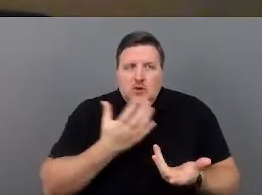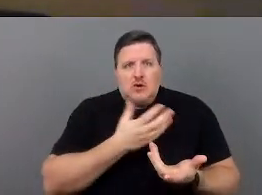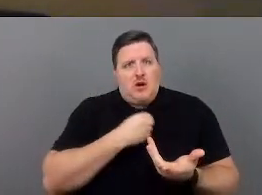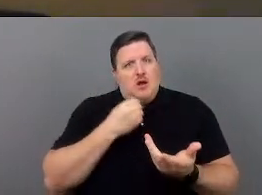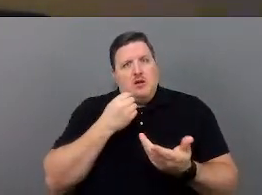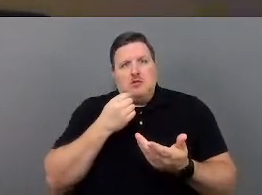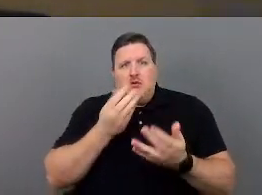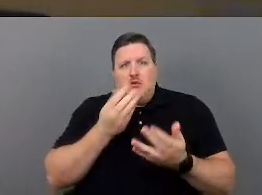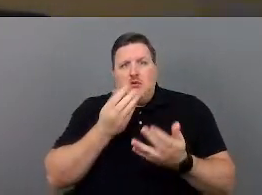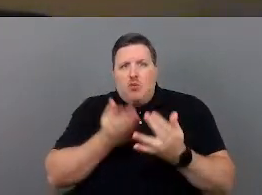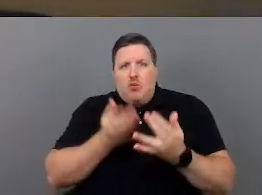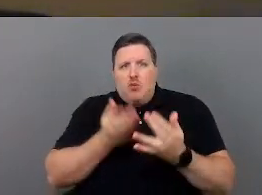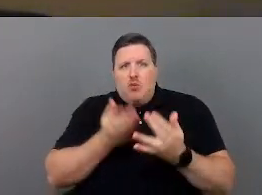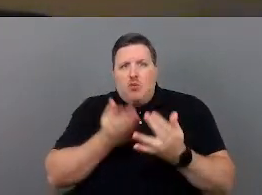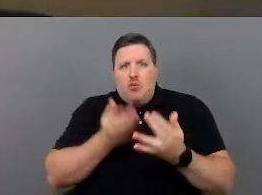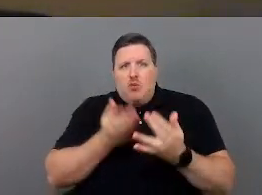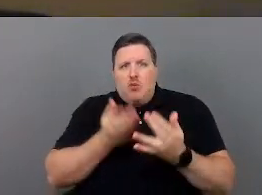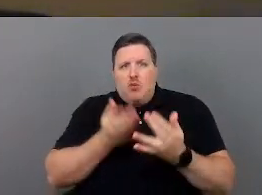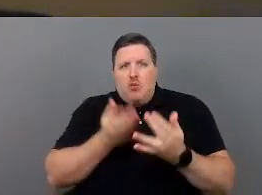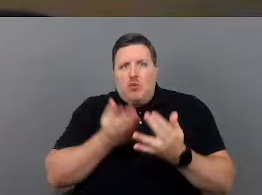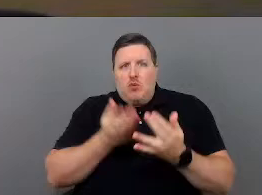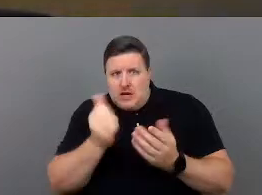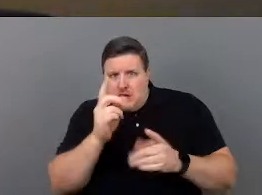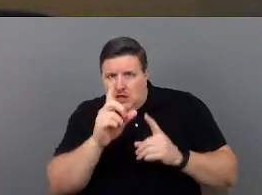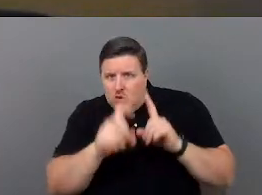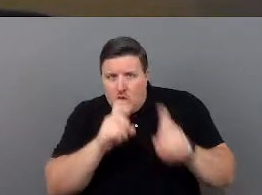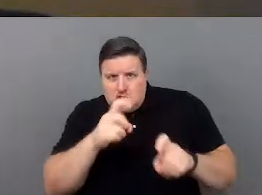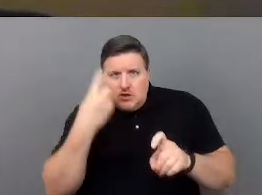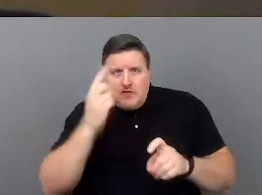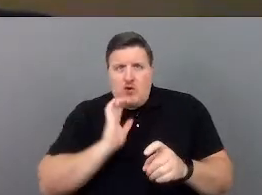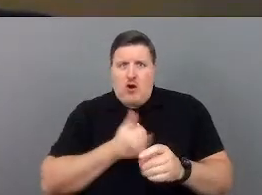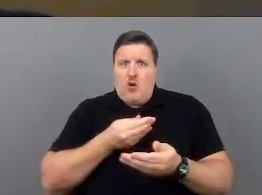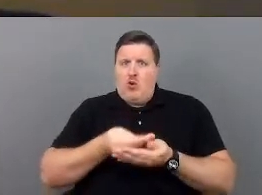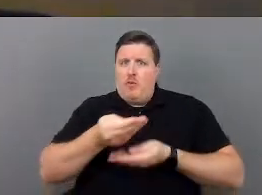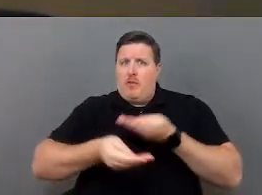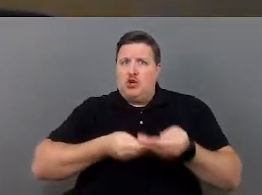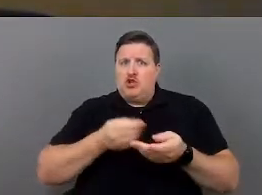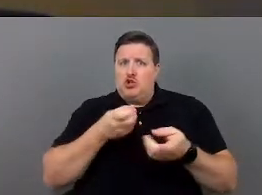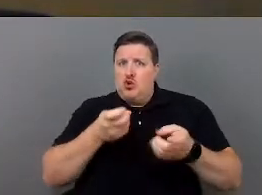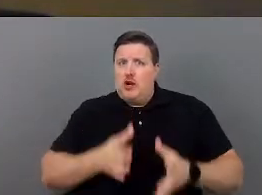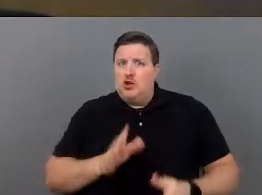BUDGET DIRECTOR? I DON'T SEE ANY.